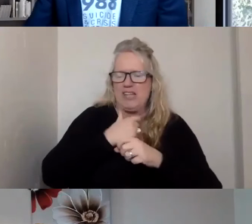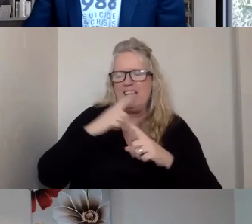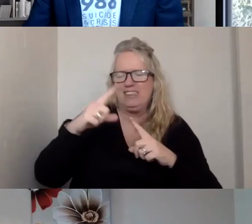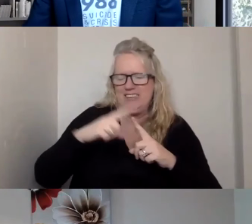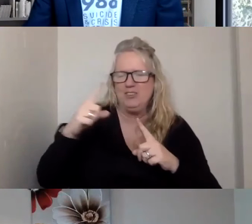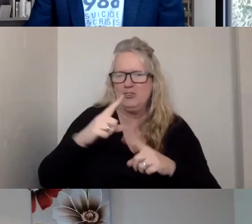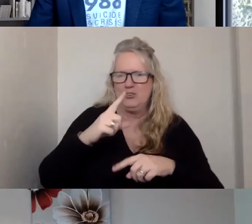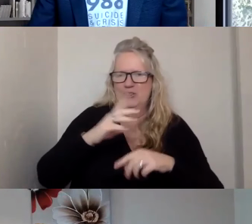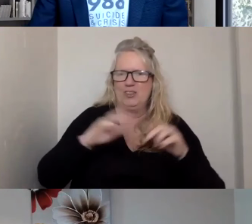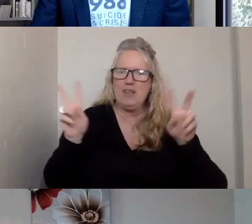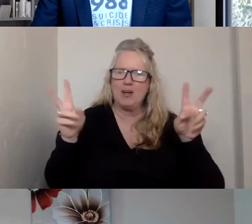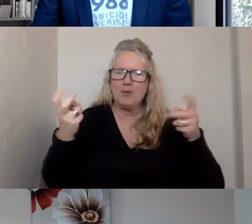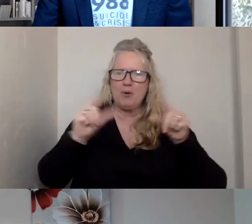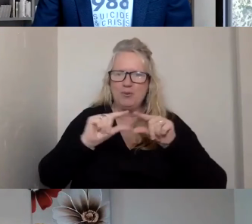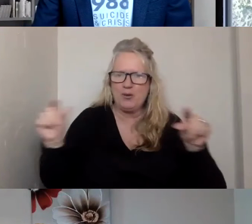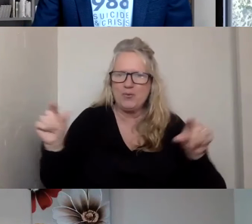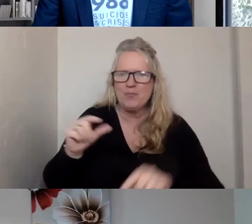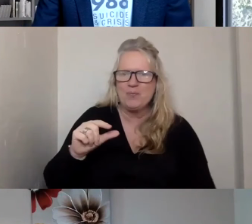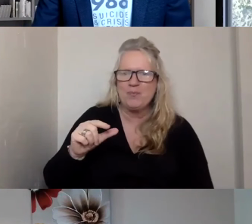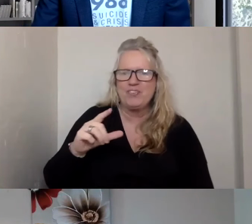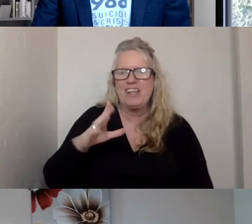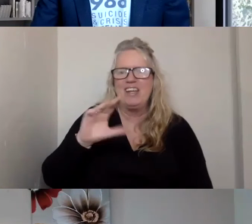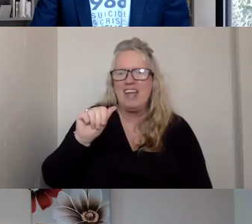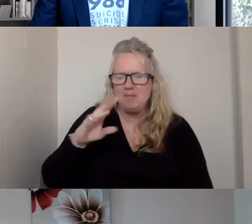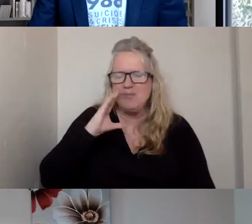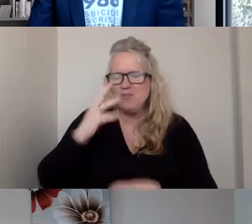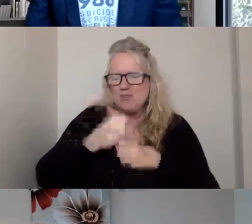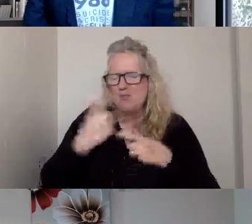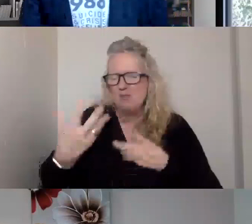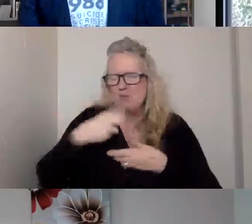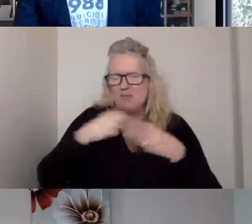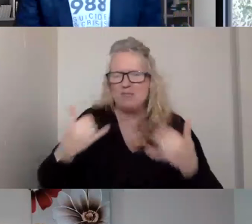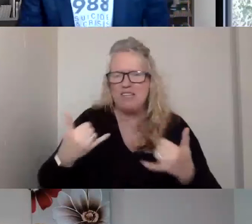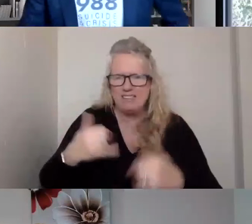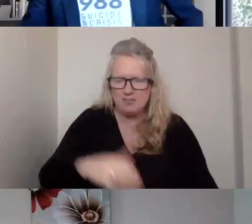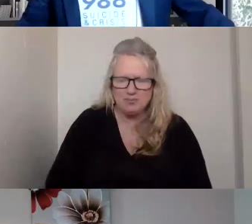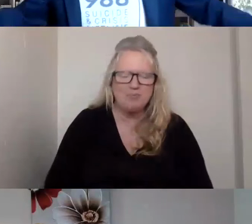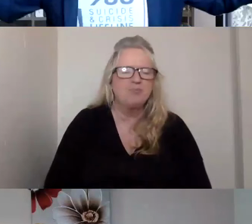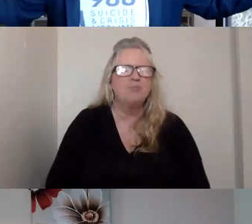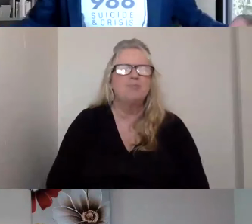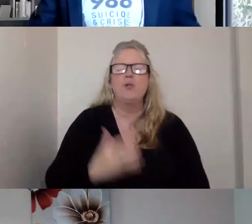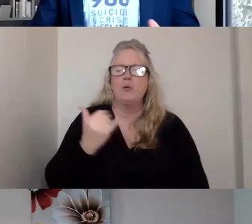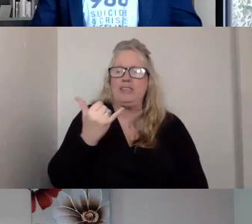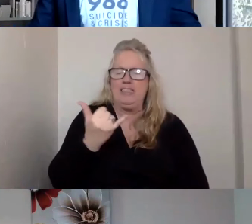CARE. YOU WILL GET ONE FOR PARTICIPATING TODAY. TODAY, AMY, WE HAVE BEEN HAVING THIS